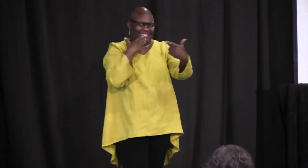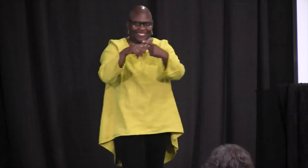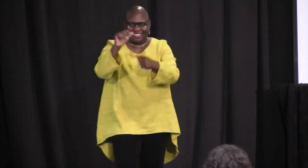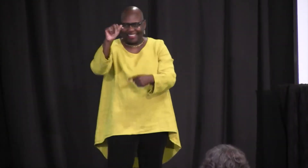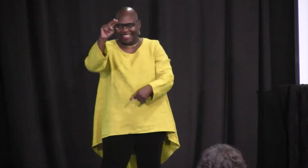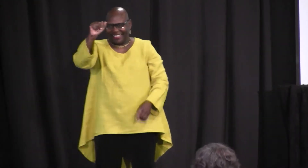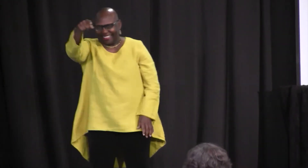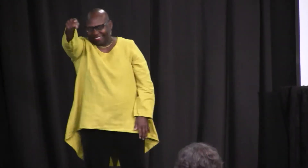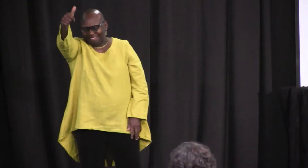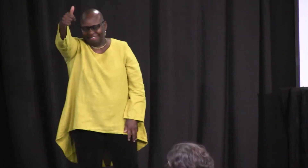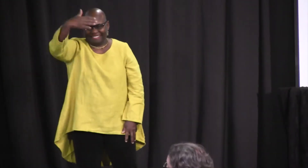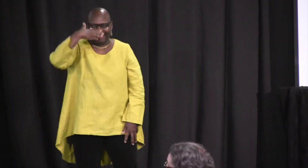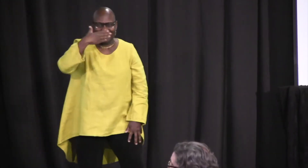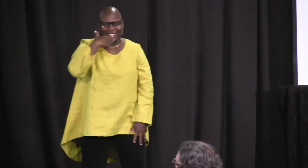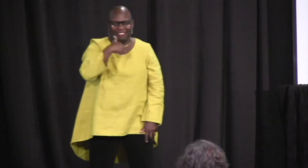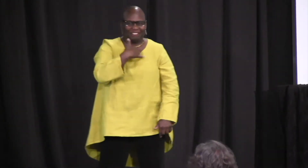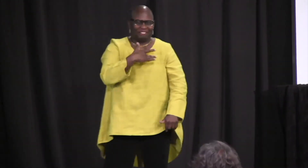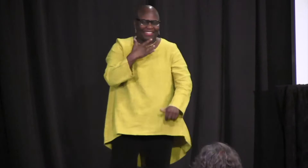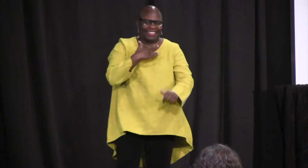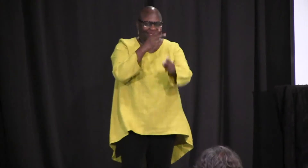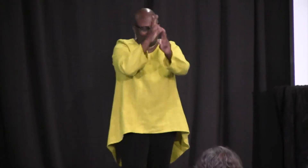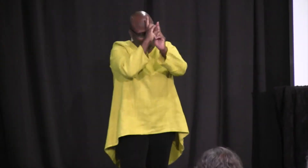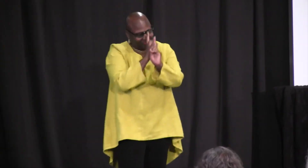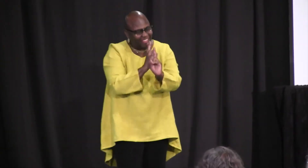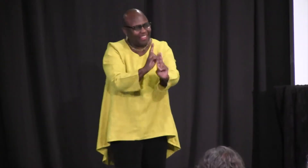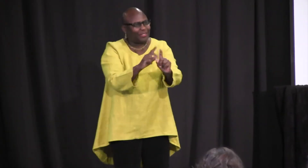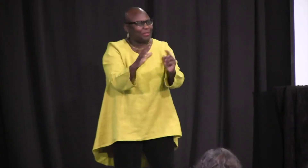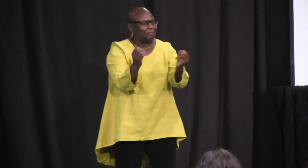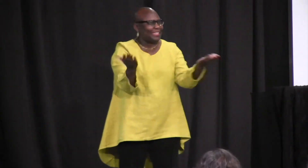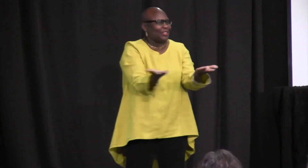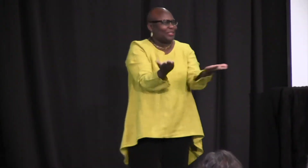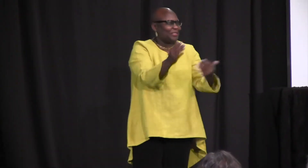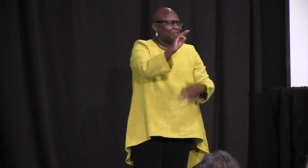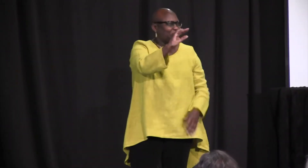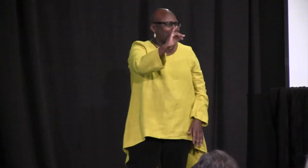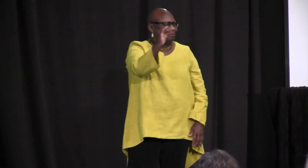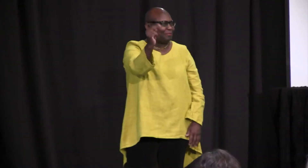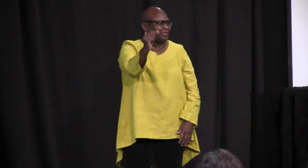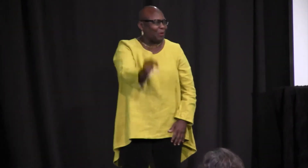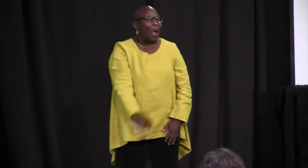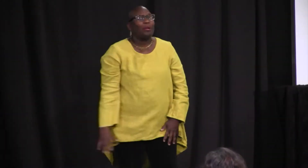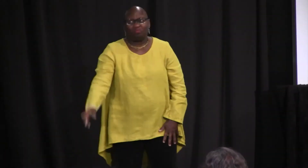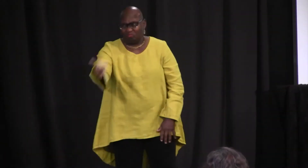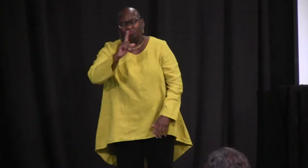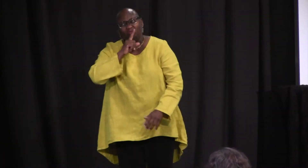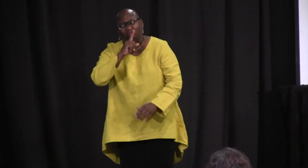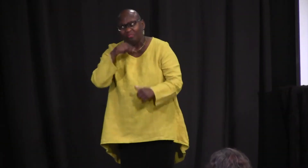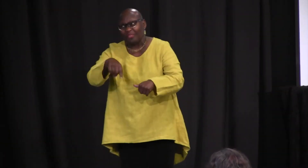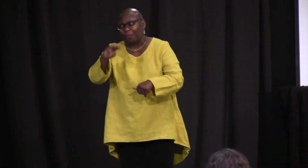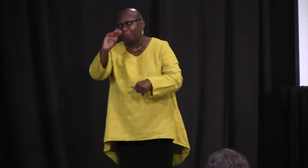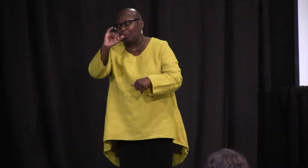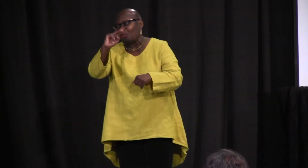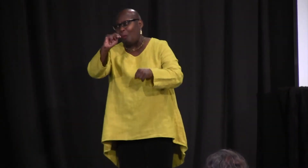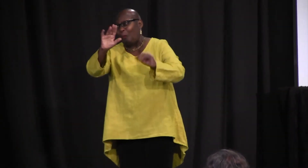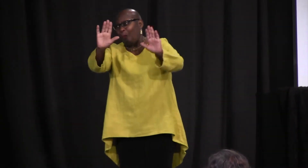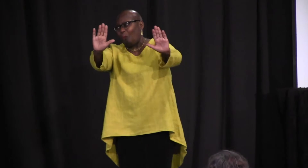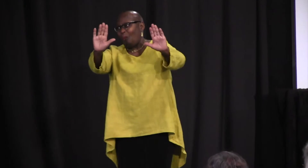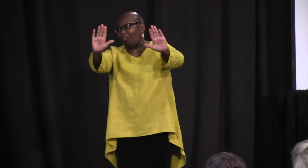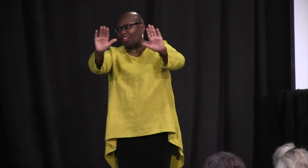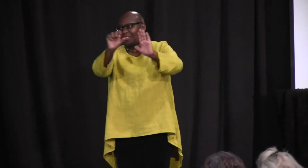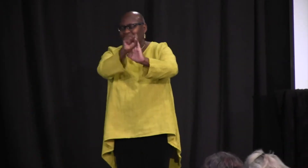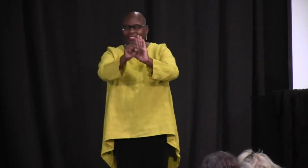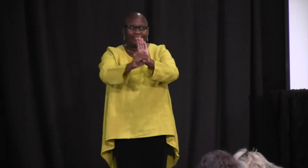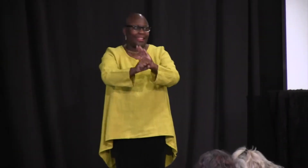Like I said, it's an honor for me to be in Minnesota today. This is a wonderful state - just wonderful.